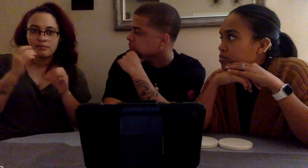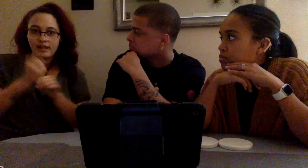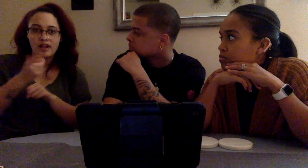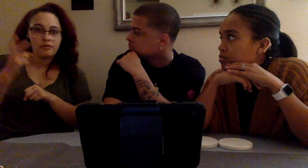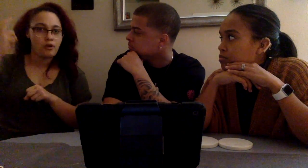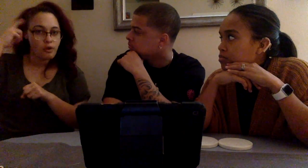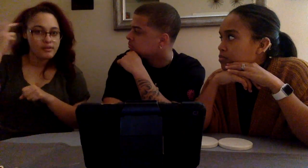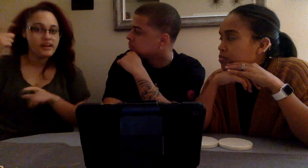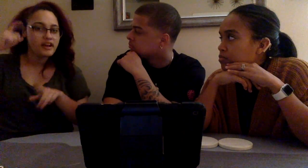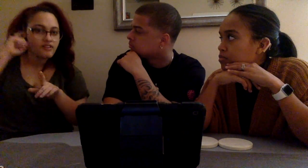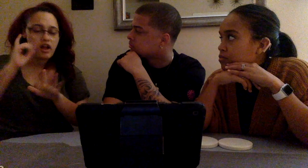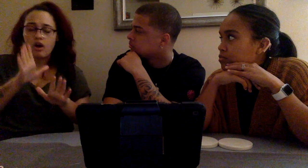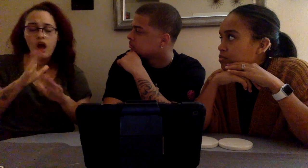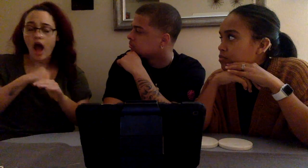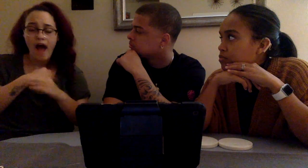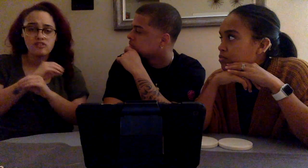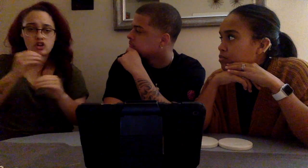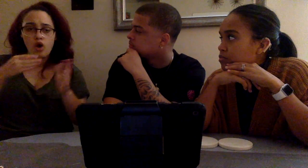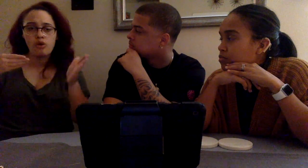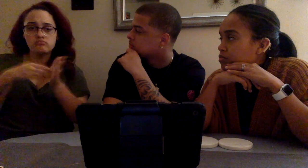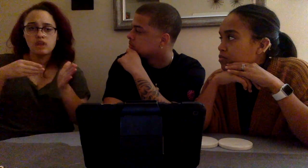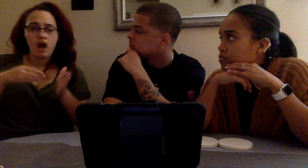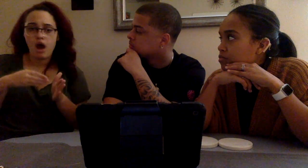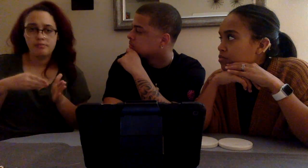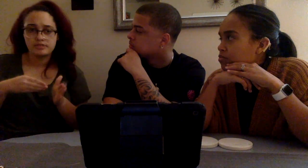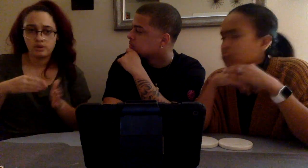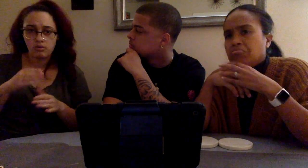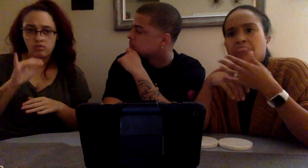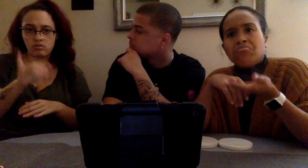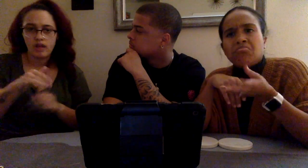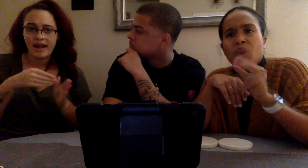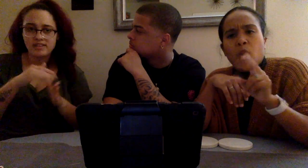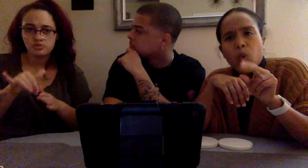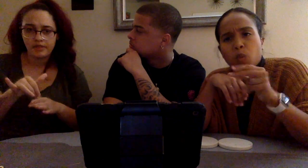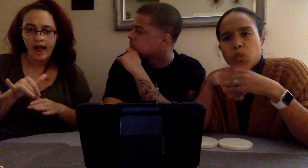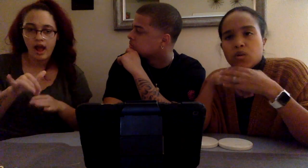Get them to use CI or hearing aids. I am not against it. V: Nooo. *agreeing*